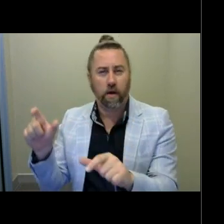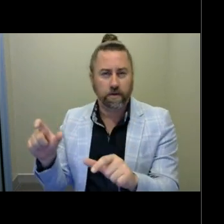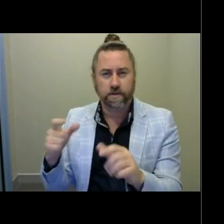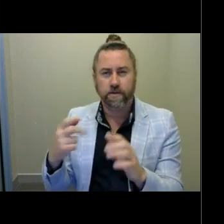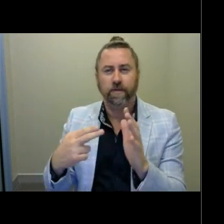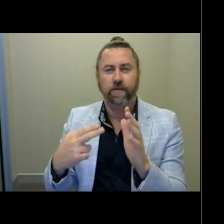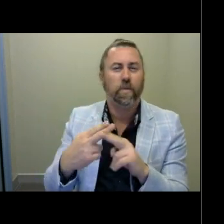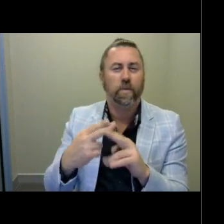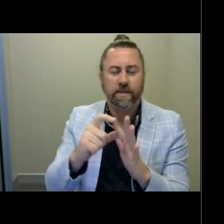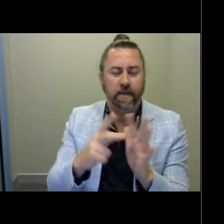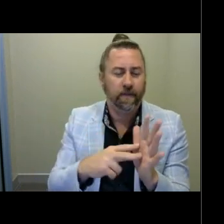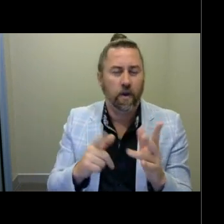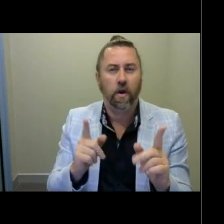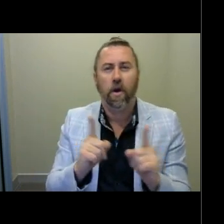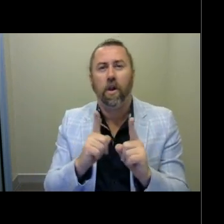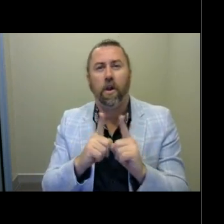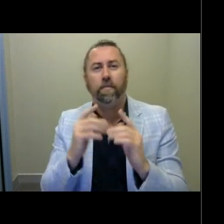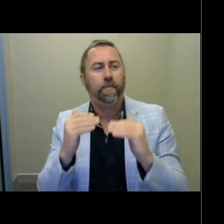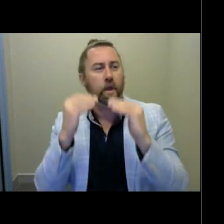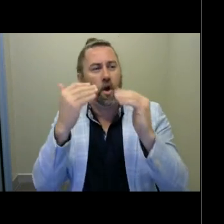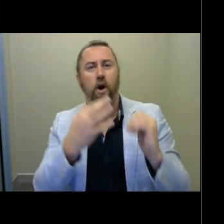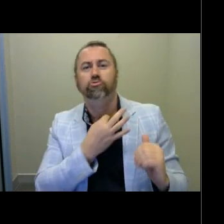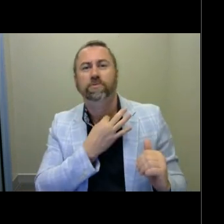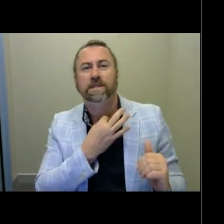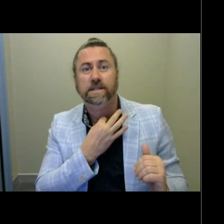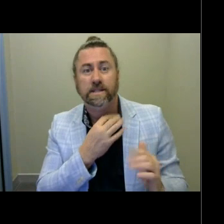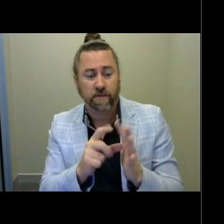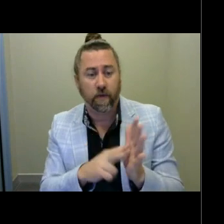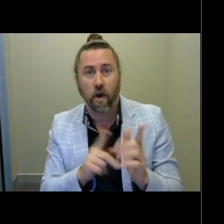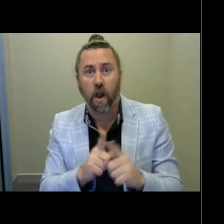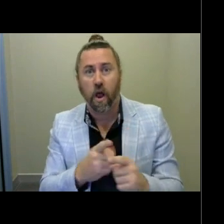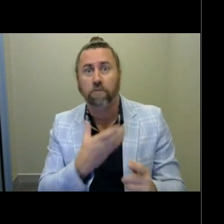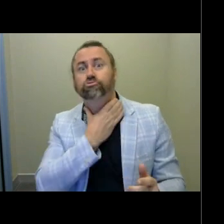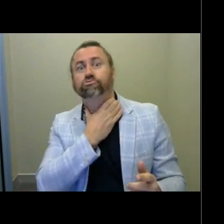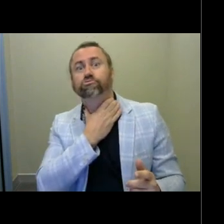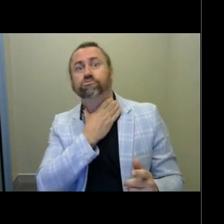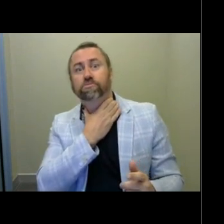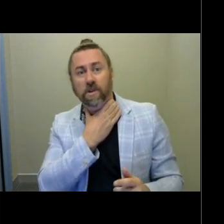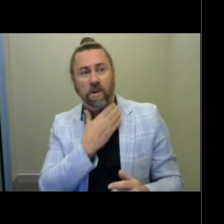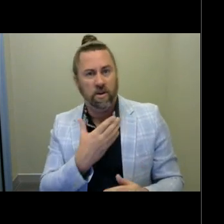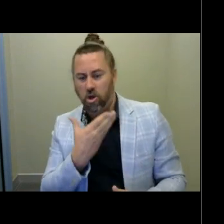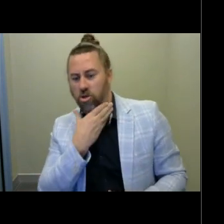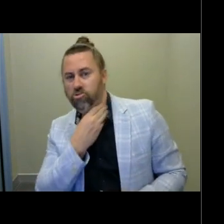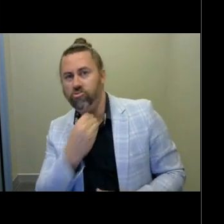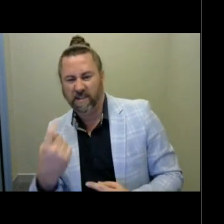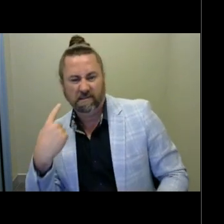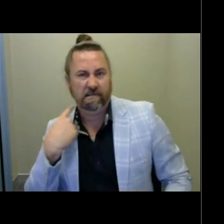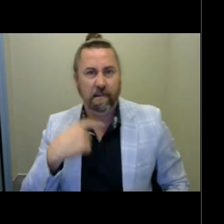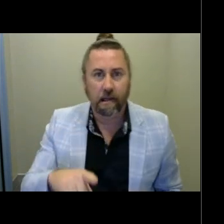include things like high risk DVs or it could be strangulation, threats to kill, weapons,